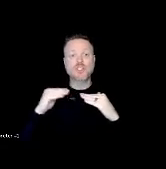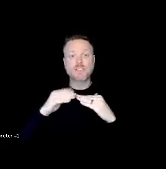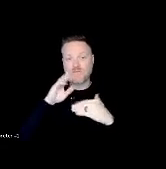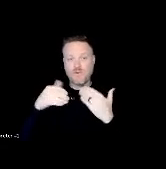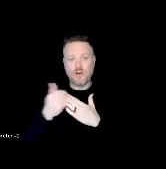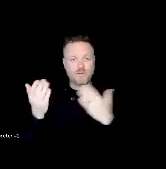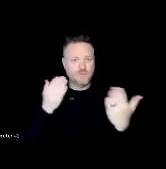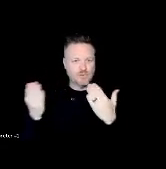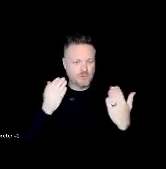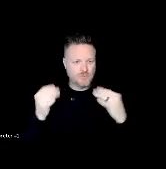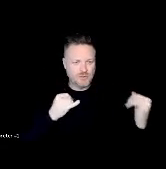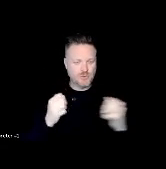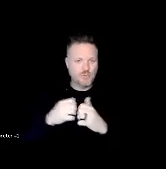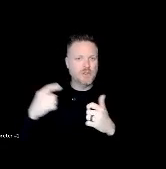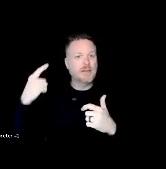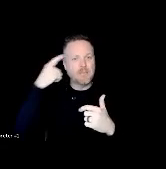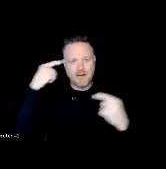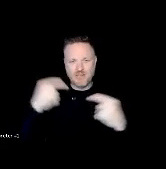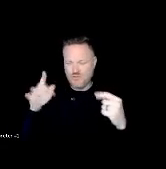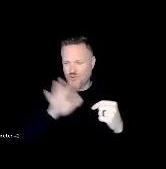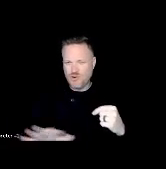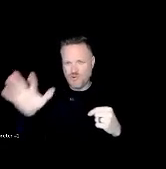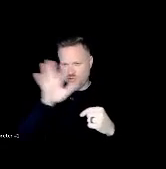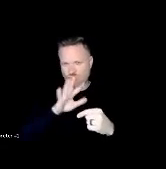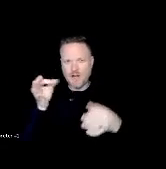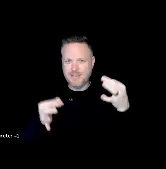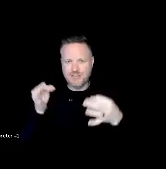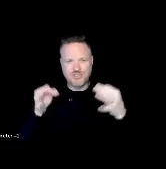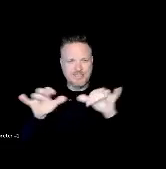with brain injury across the justice system. Connor just put that link into the chat